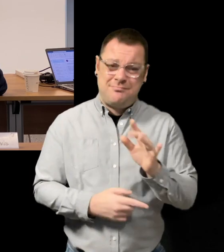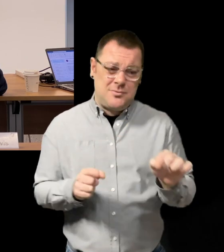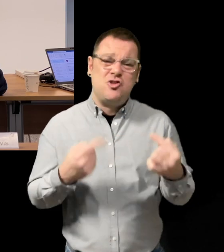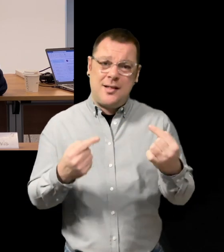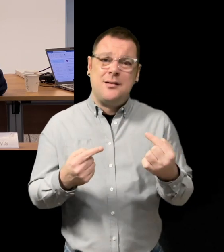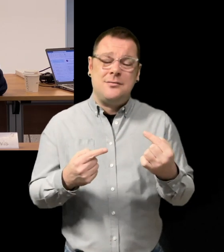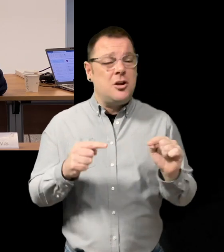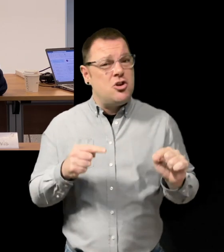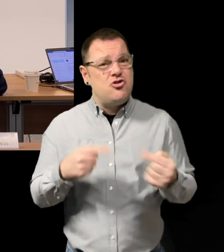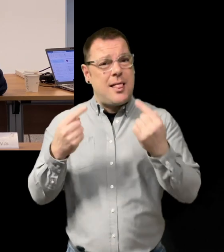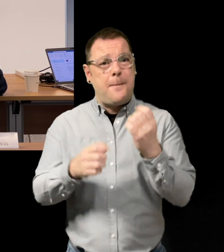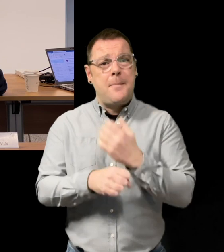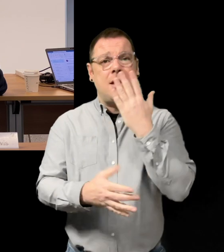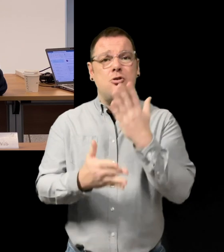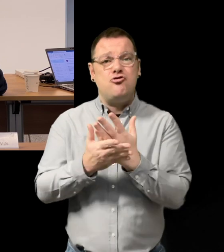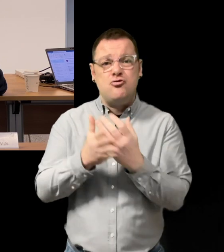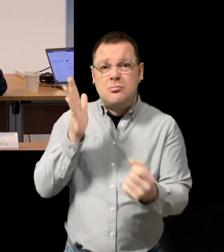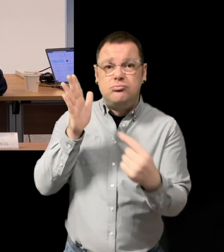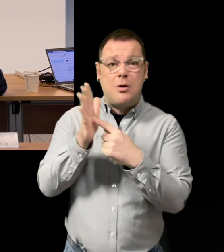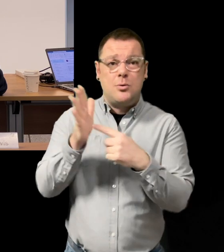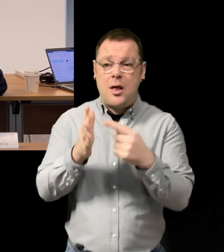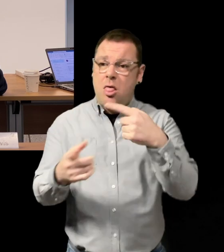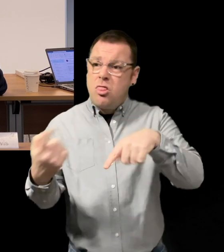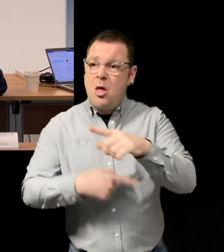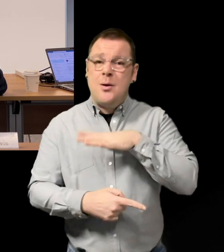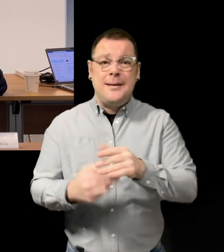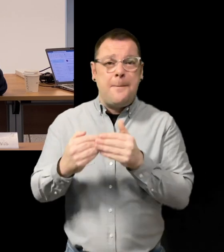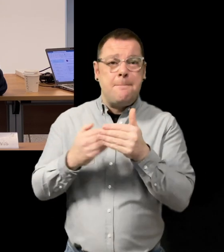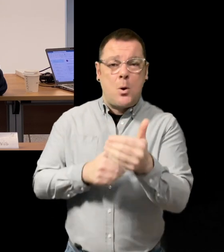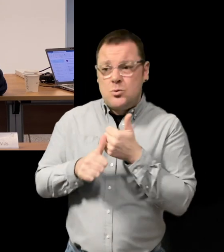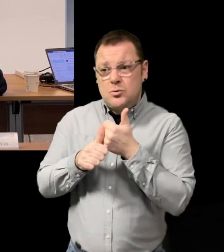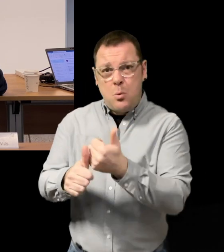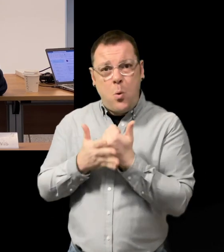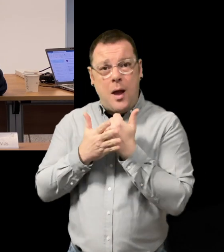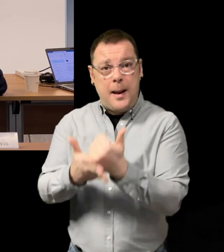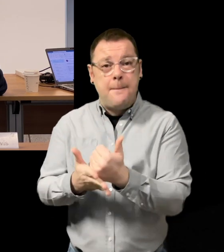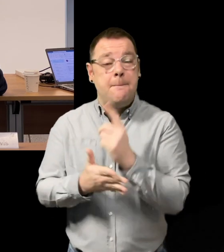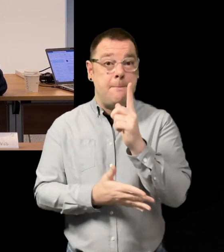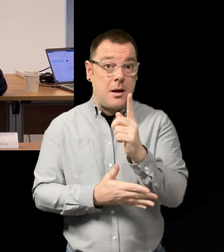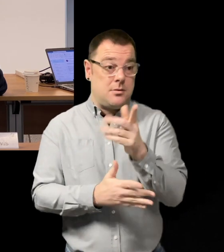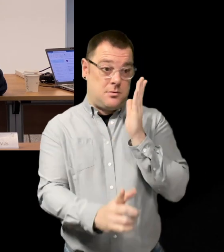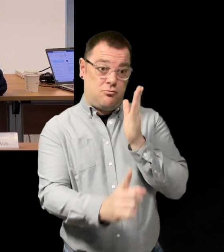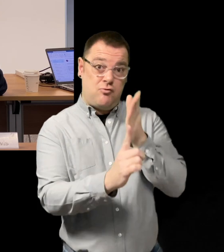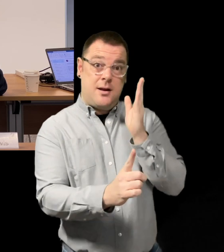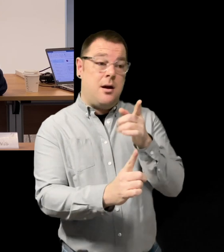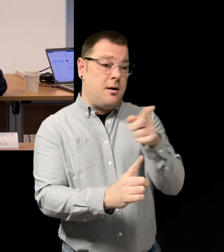A challenge to ensure that we prioritise those most in need of our help and support, but equally recognising